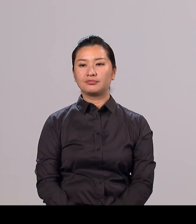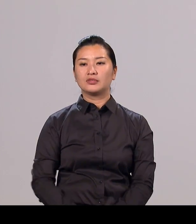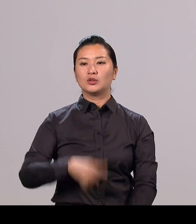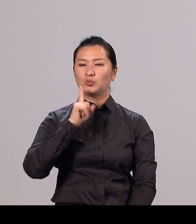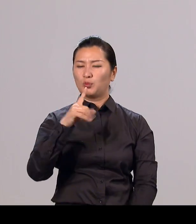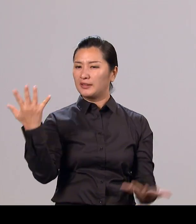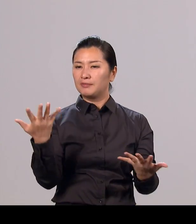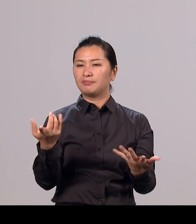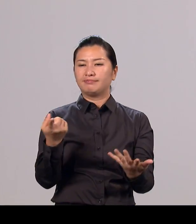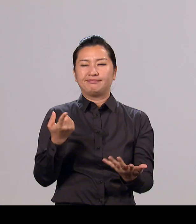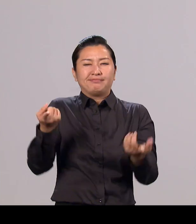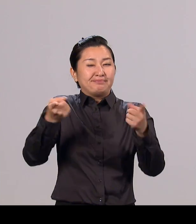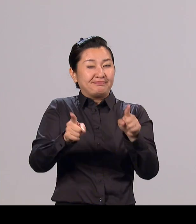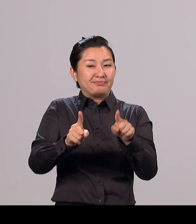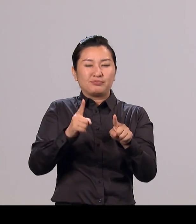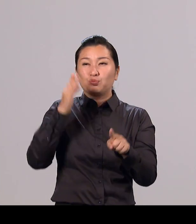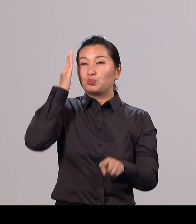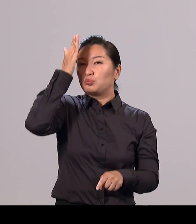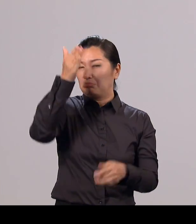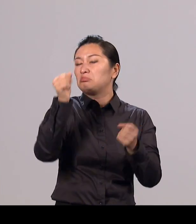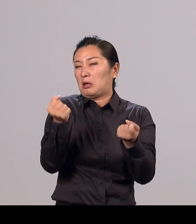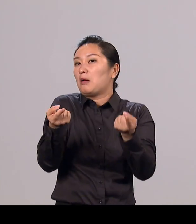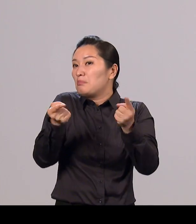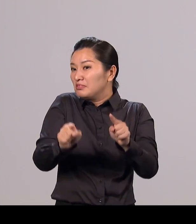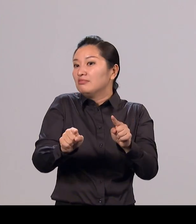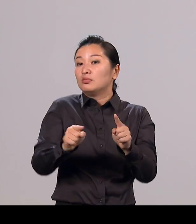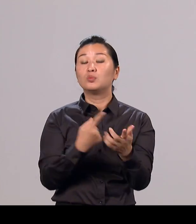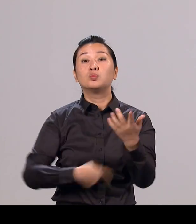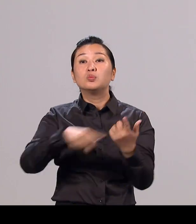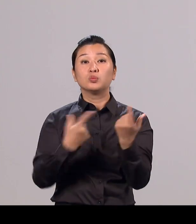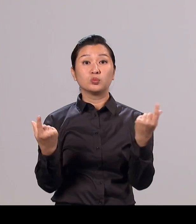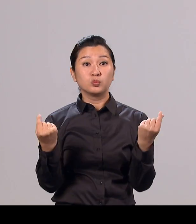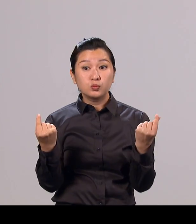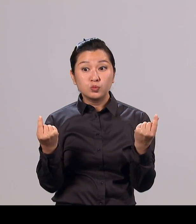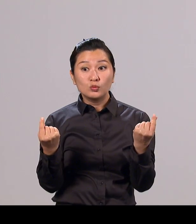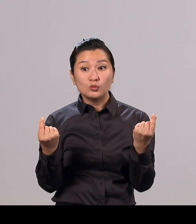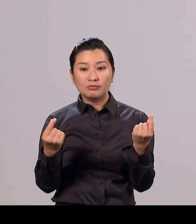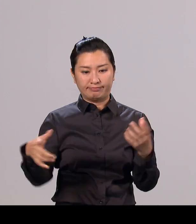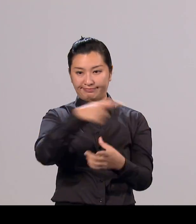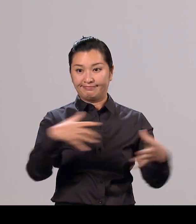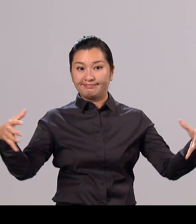And what we need to do to progress together. I want to ask three questions.